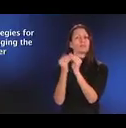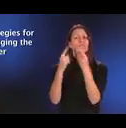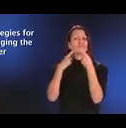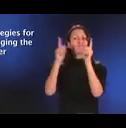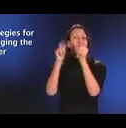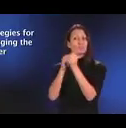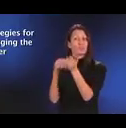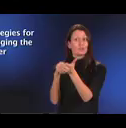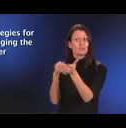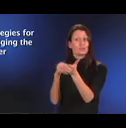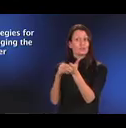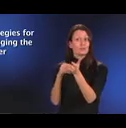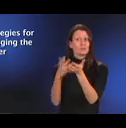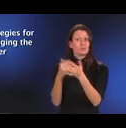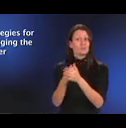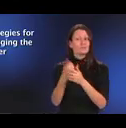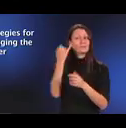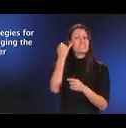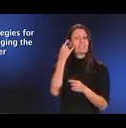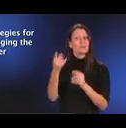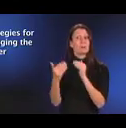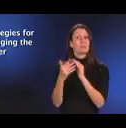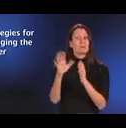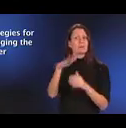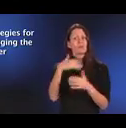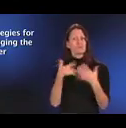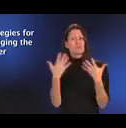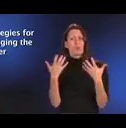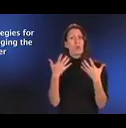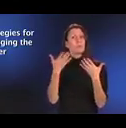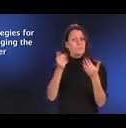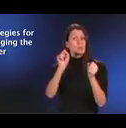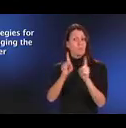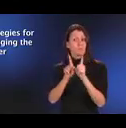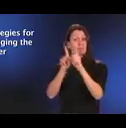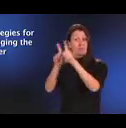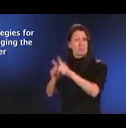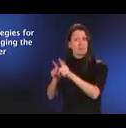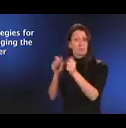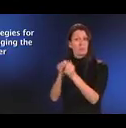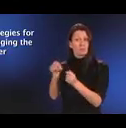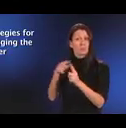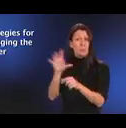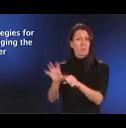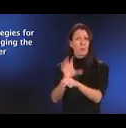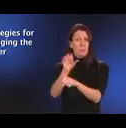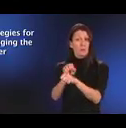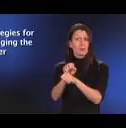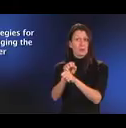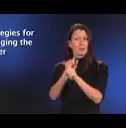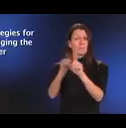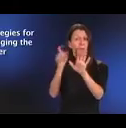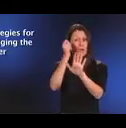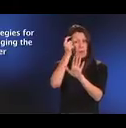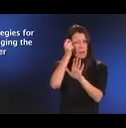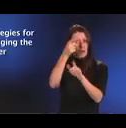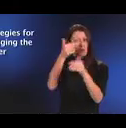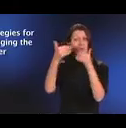successfully. If the peer asks, you can go with them to the appointment but remember, you cannot take